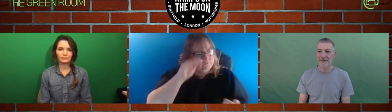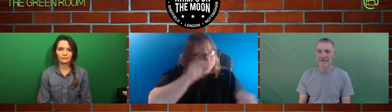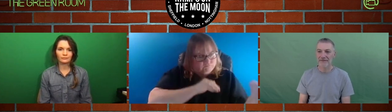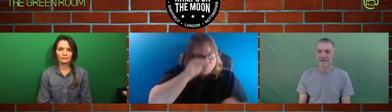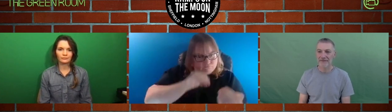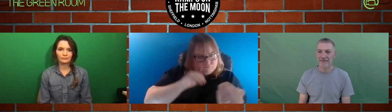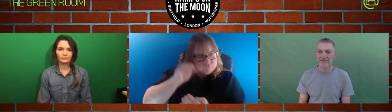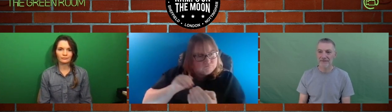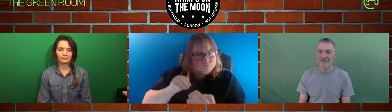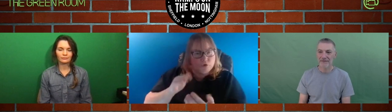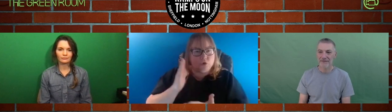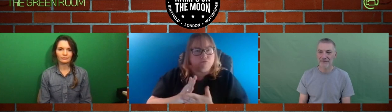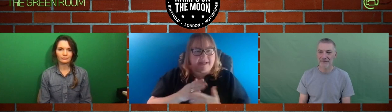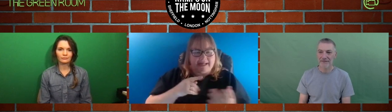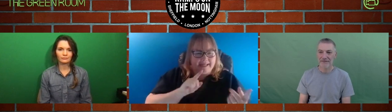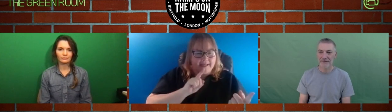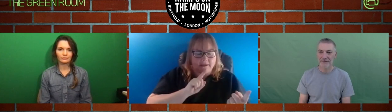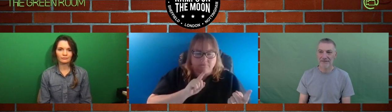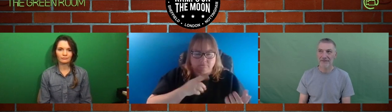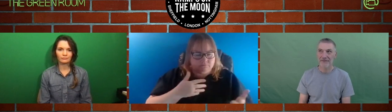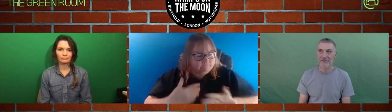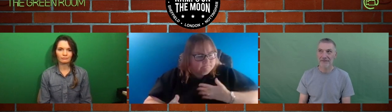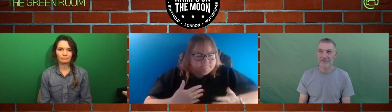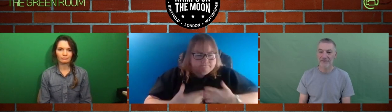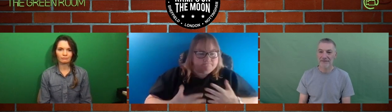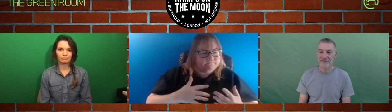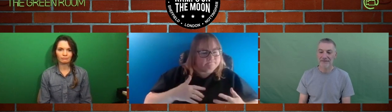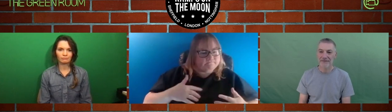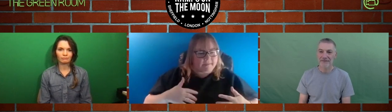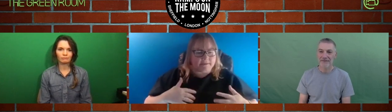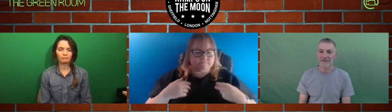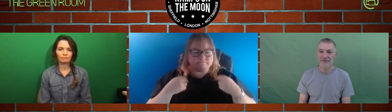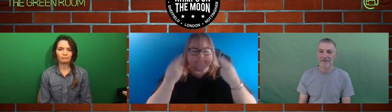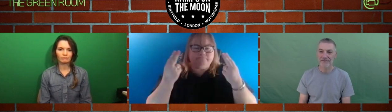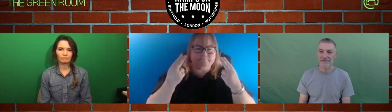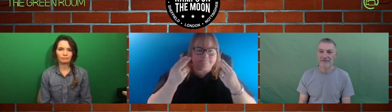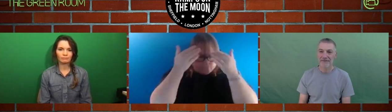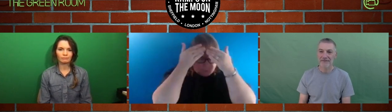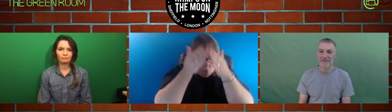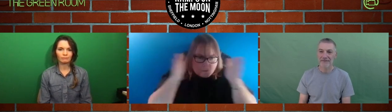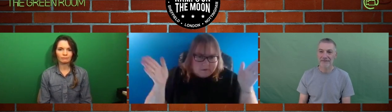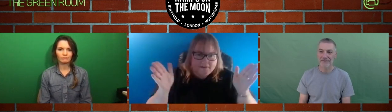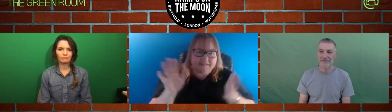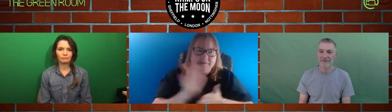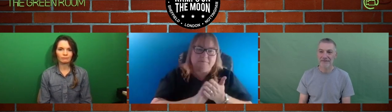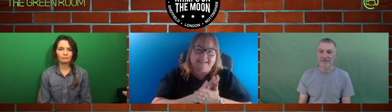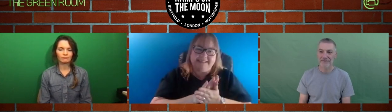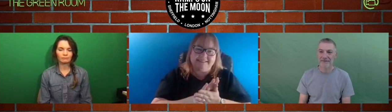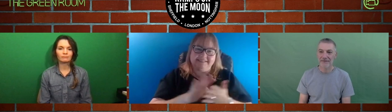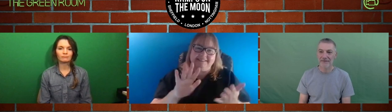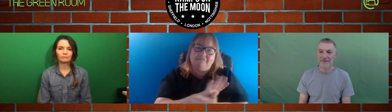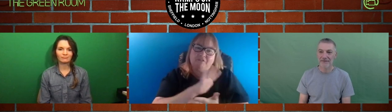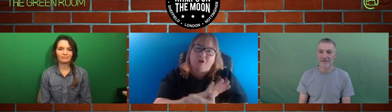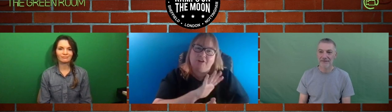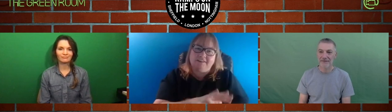responsive it's just makes the work really fun as well. I felt like the second time....